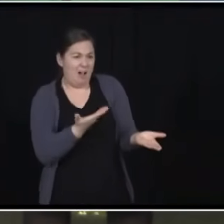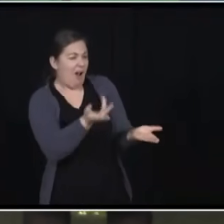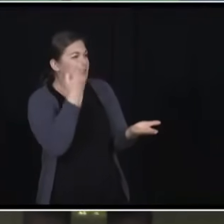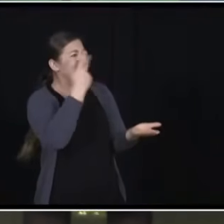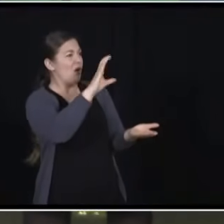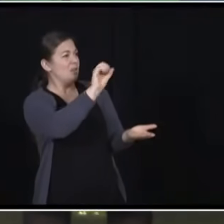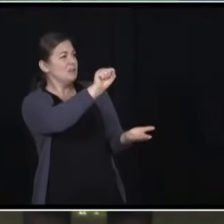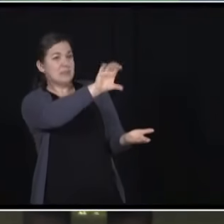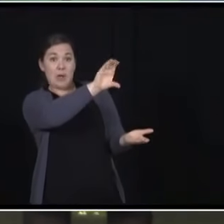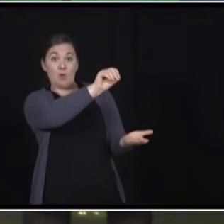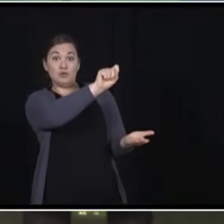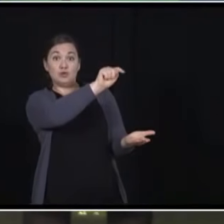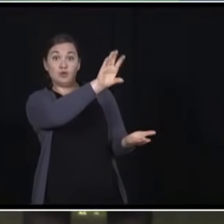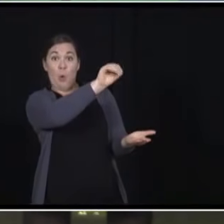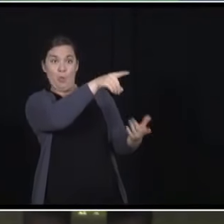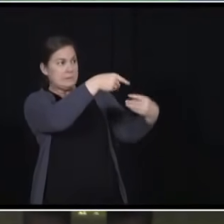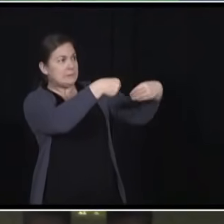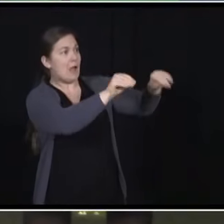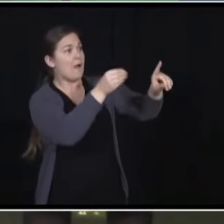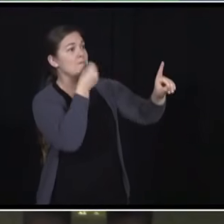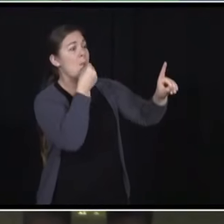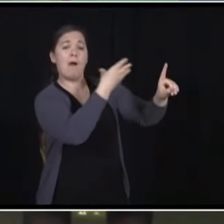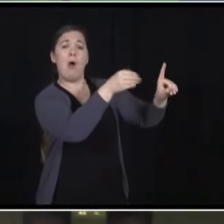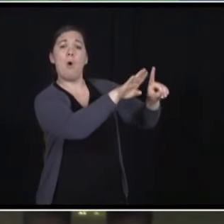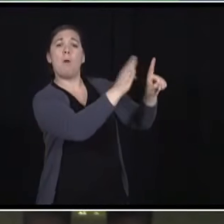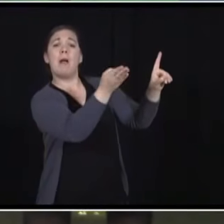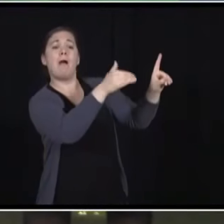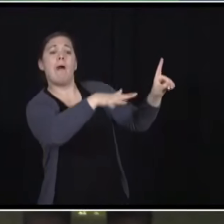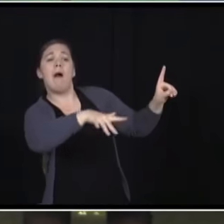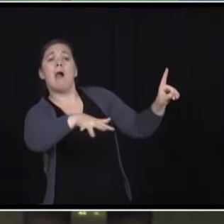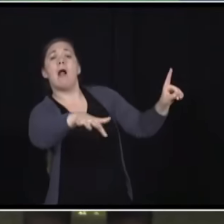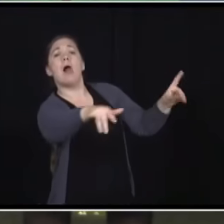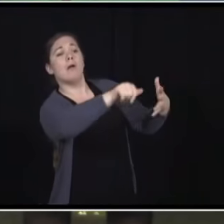big stores like Walmart and Costco's get you open because Sally